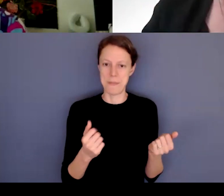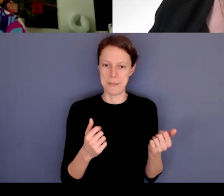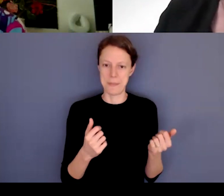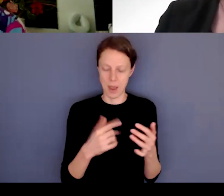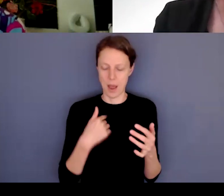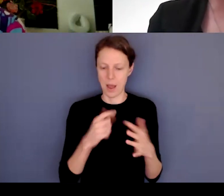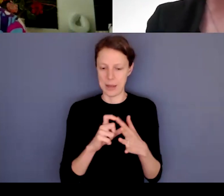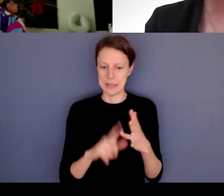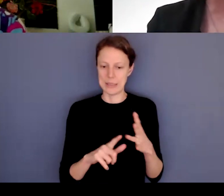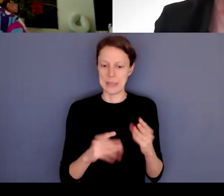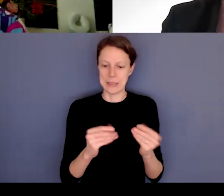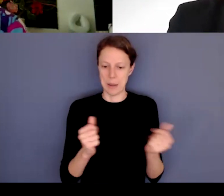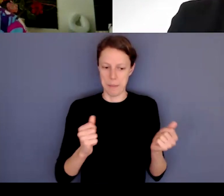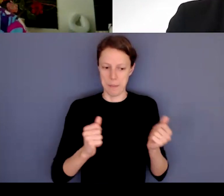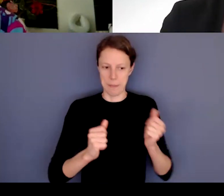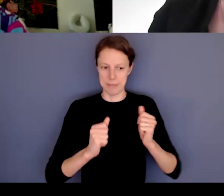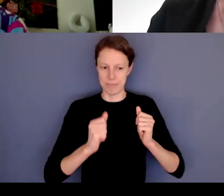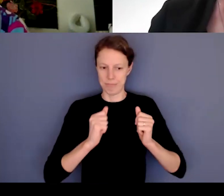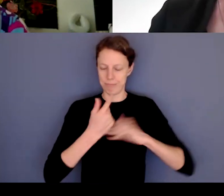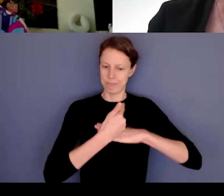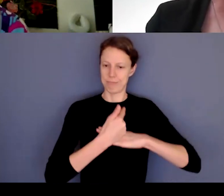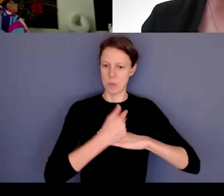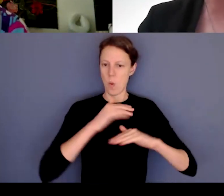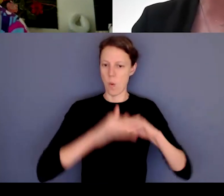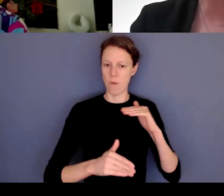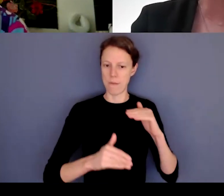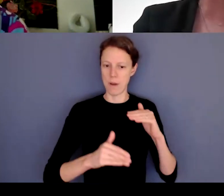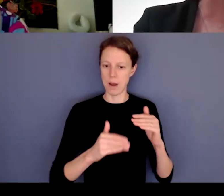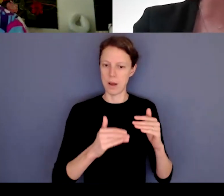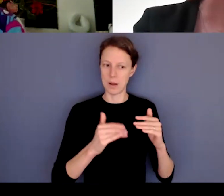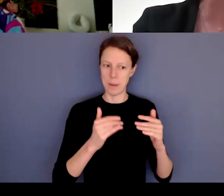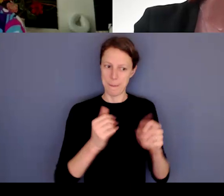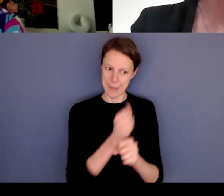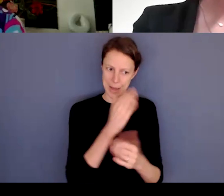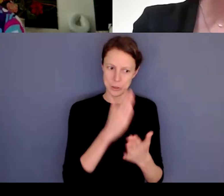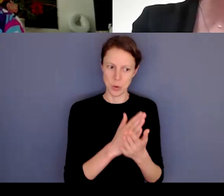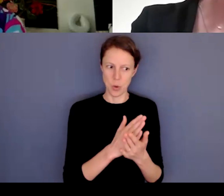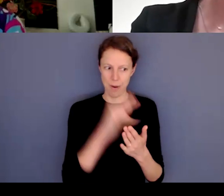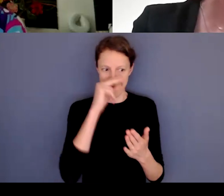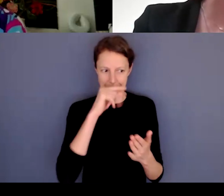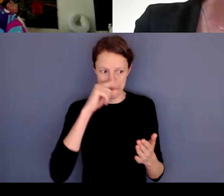couple of elections and the referendum that we've had to kind of put my money where my mouth is and show, you know, I'm